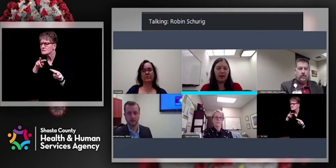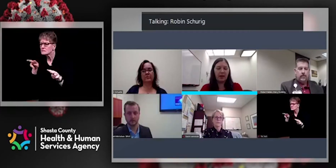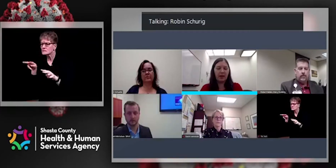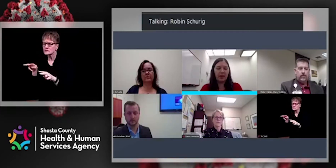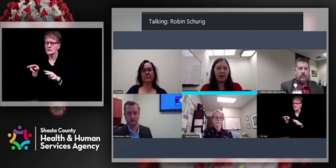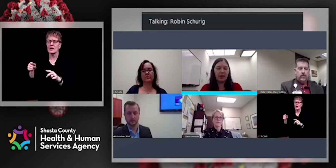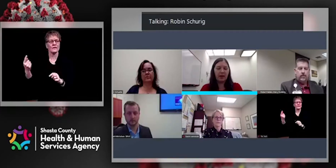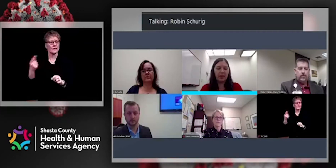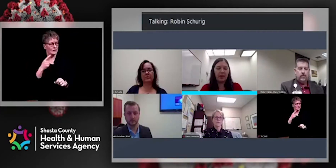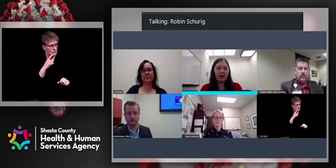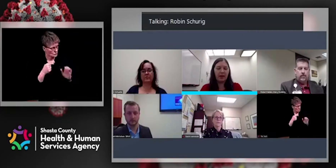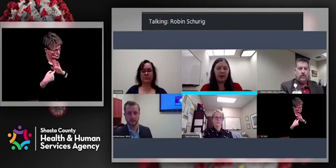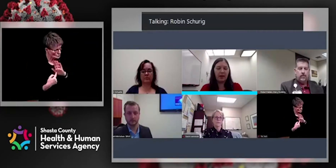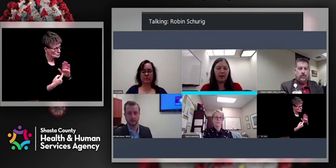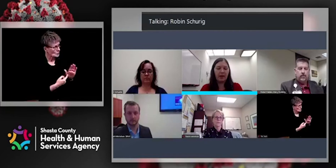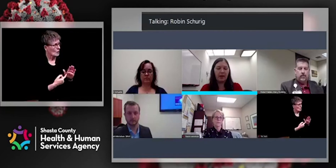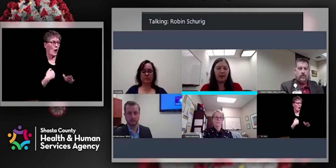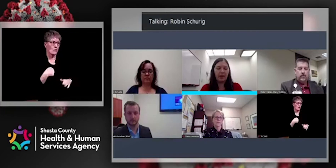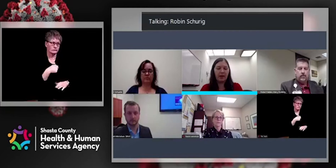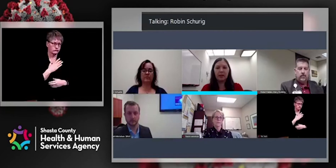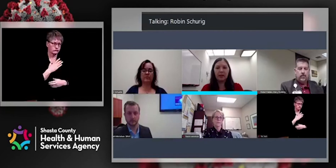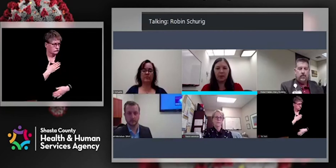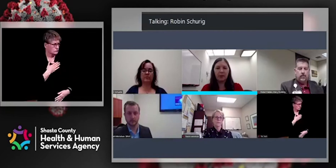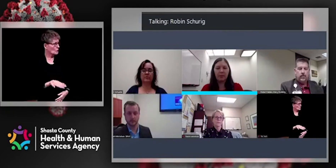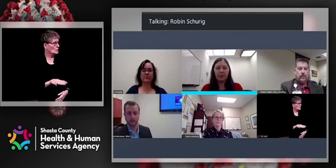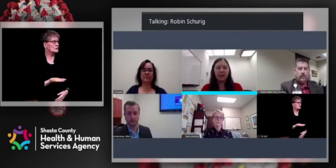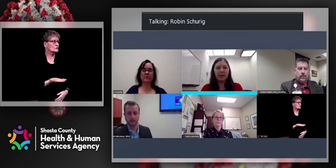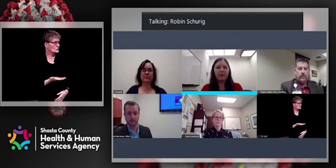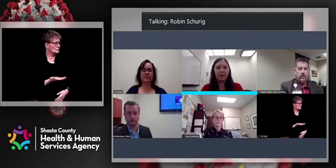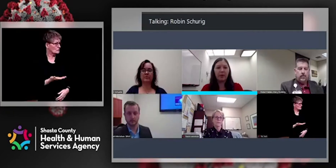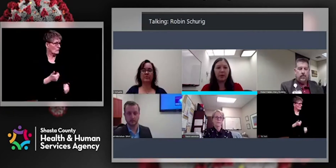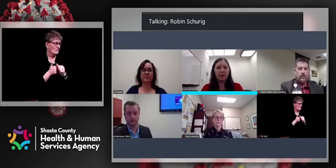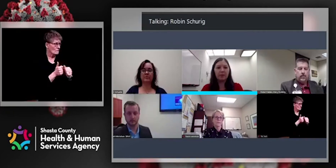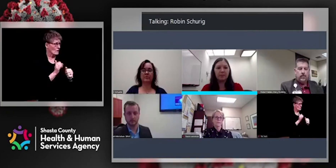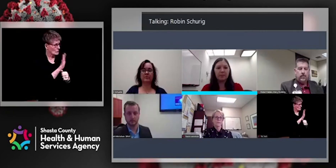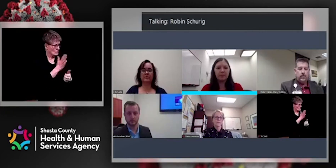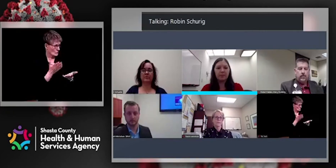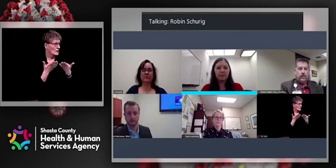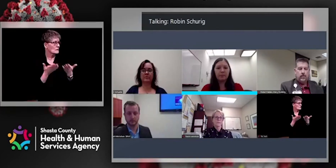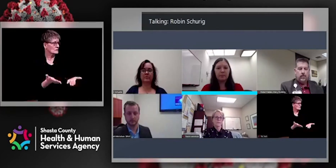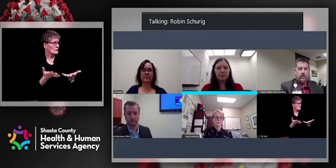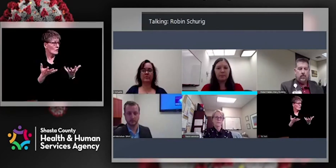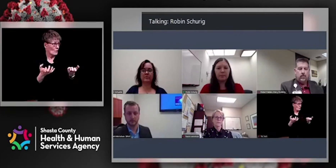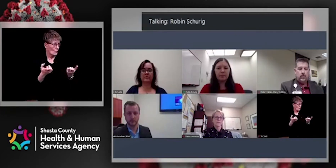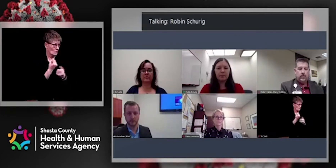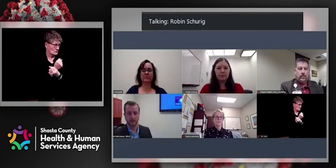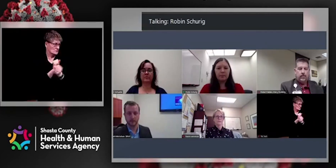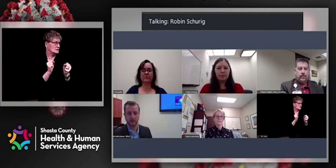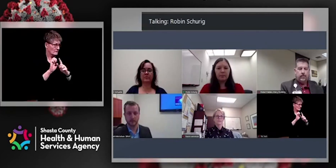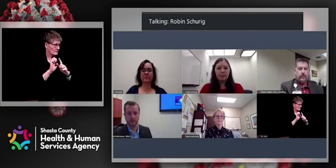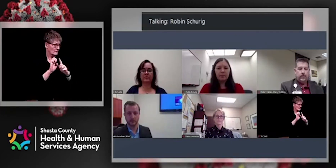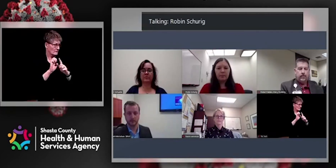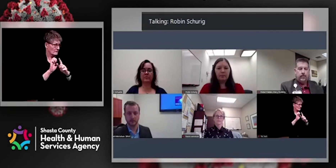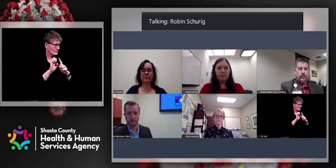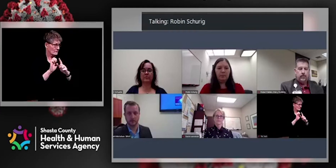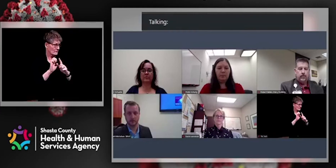more than happy to do whatever we recommend in order to make it a safe environment. Thanks, Robin.